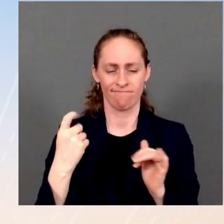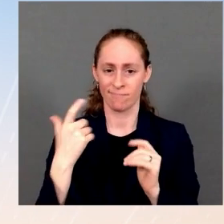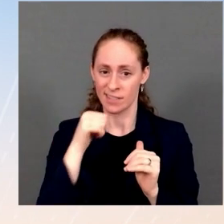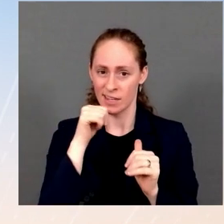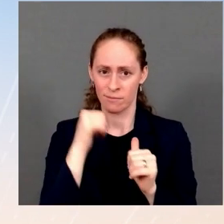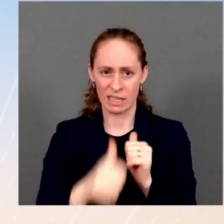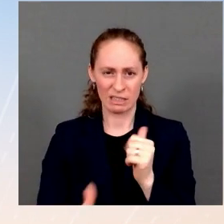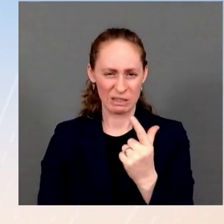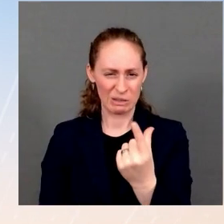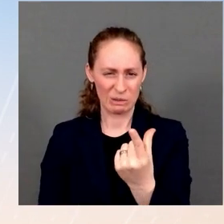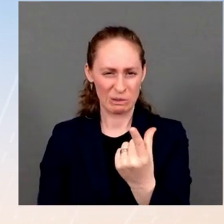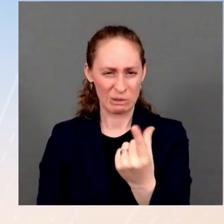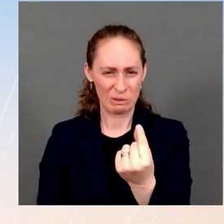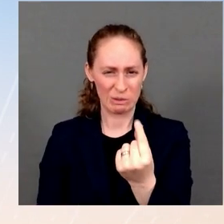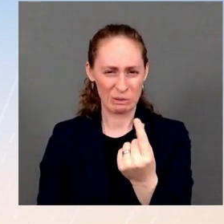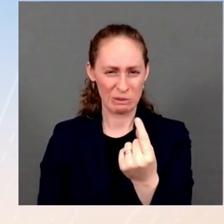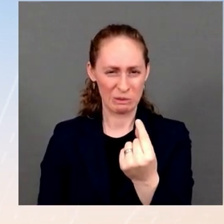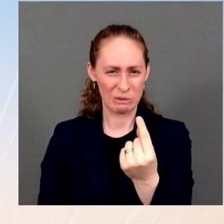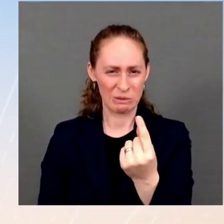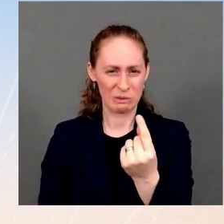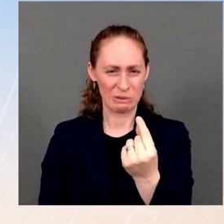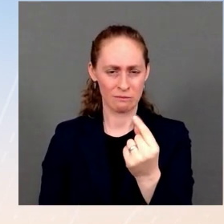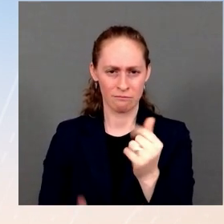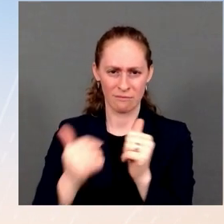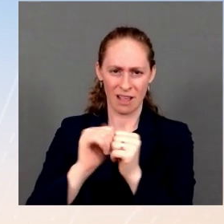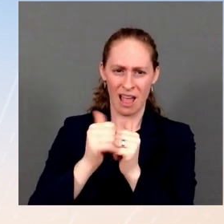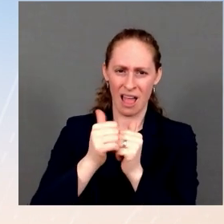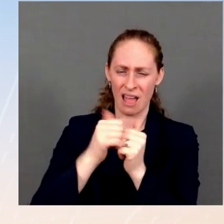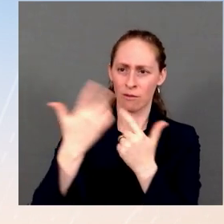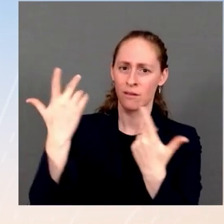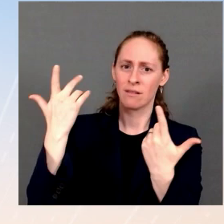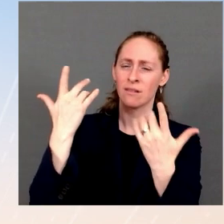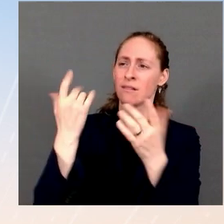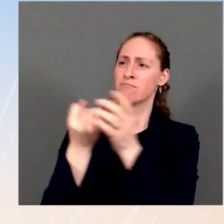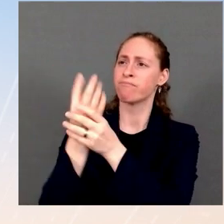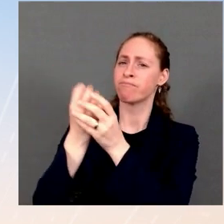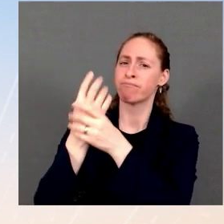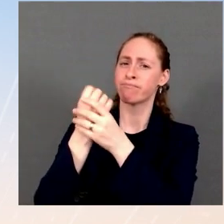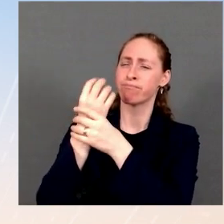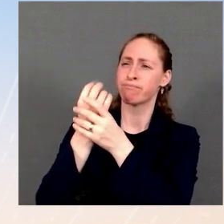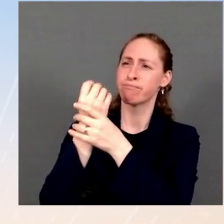Mr. Zaidi: Jeff, thanks for the question. You know, what we're talking about today, I think,